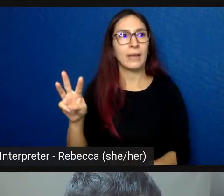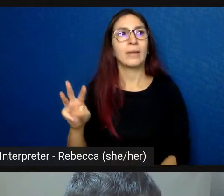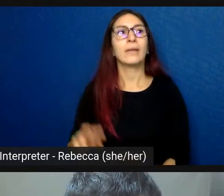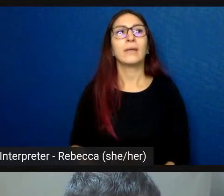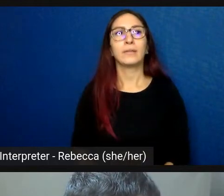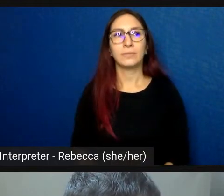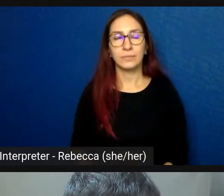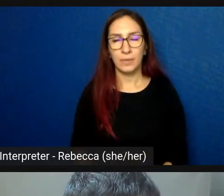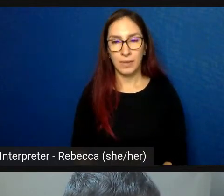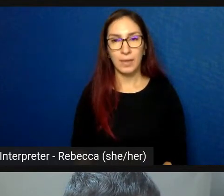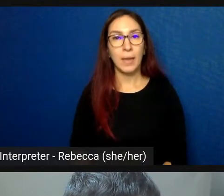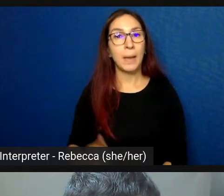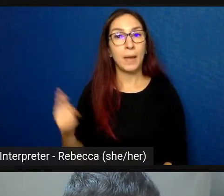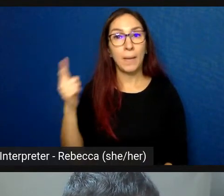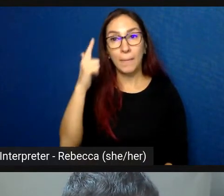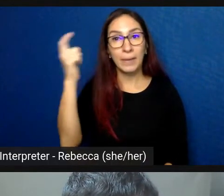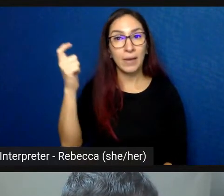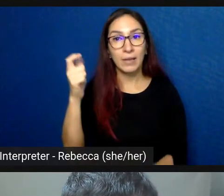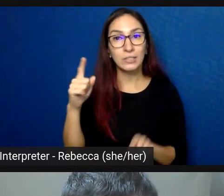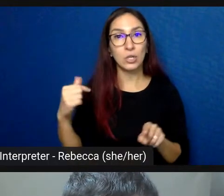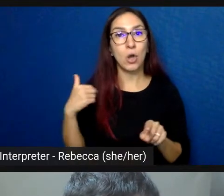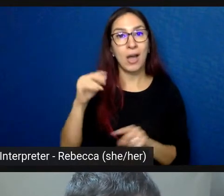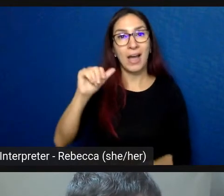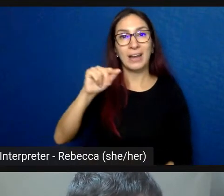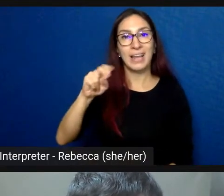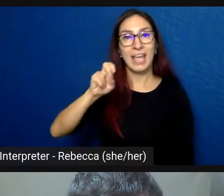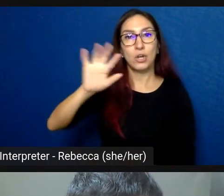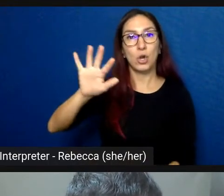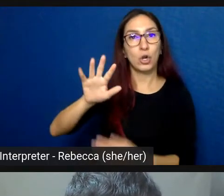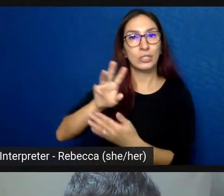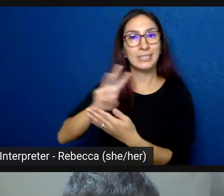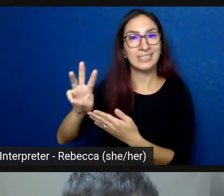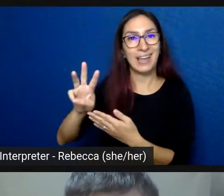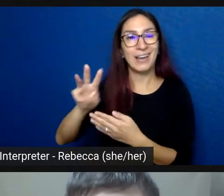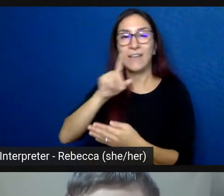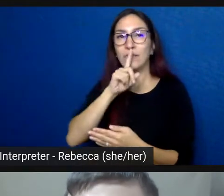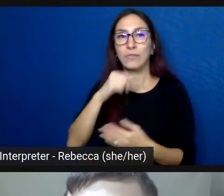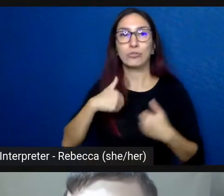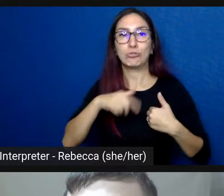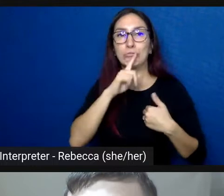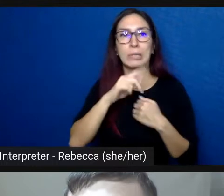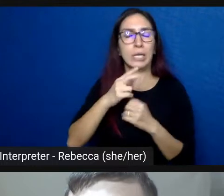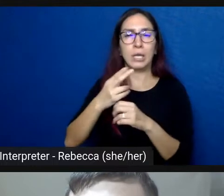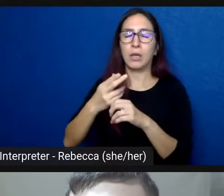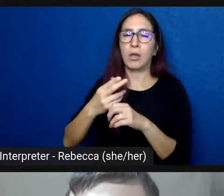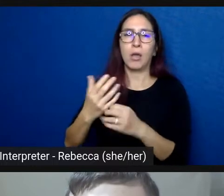onsite there's a really useful article on Tesco.